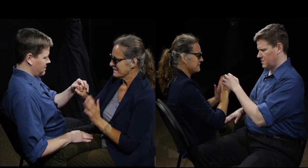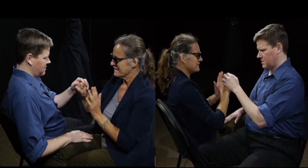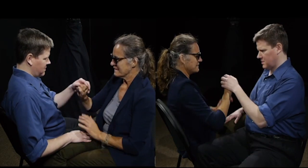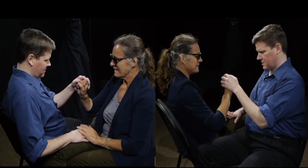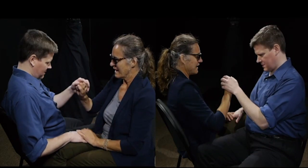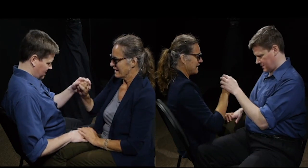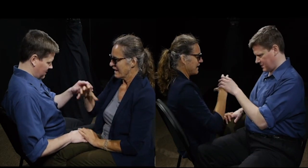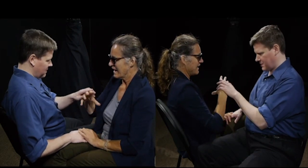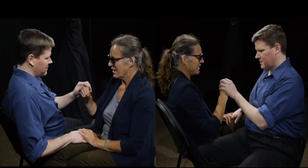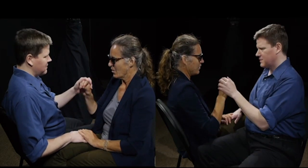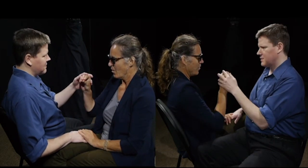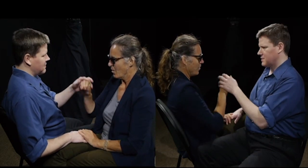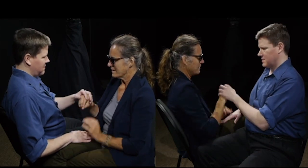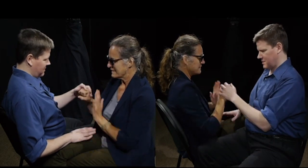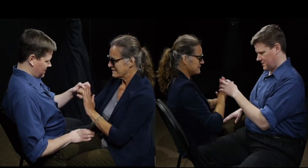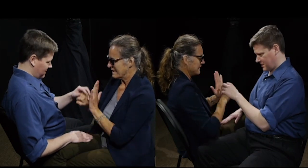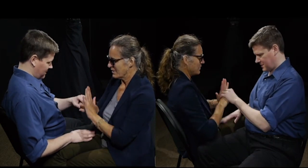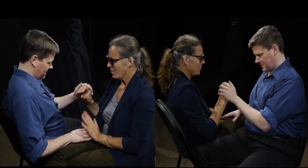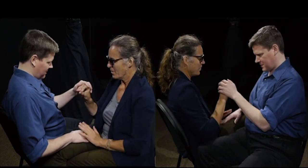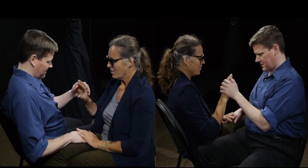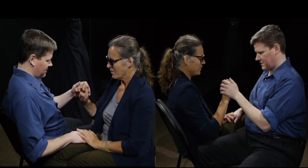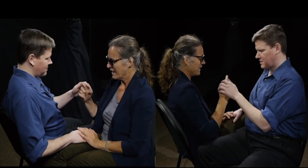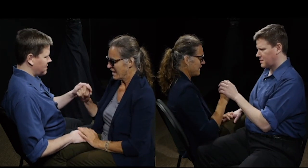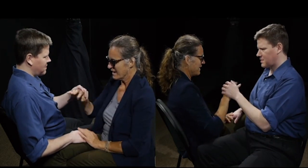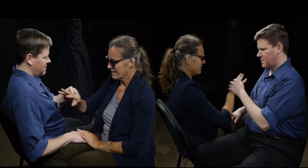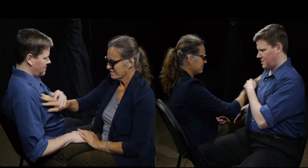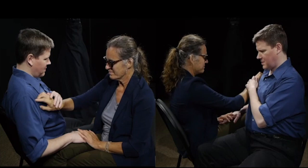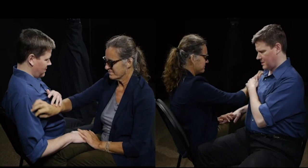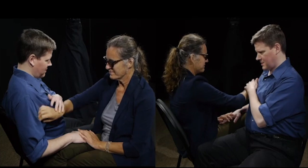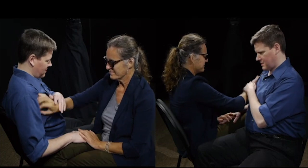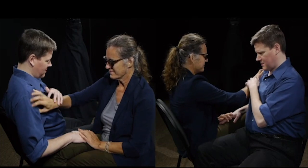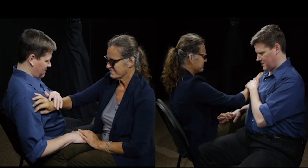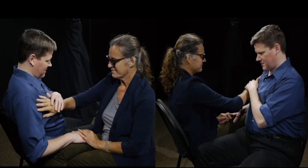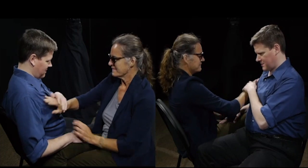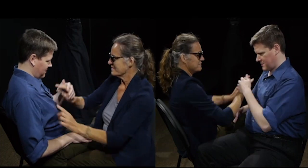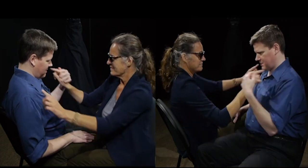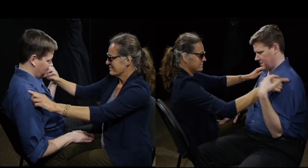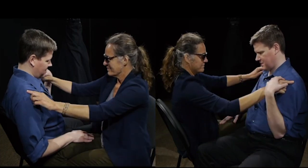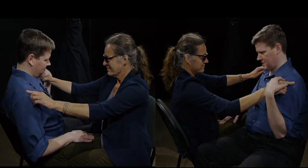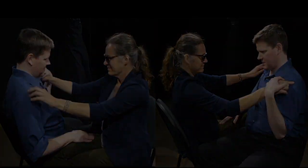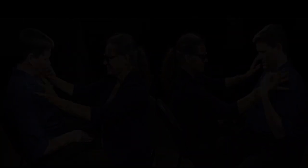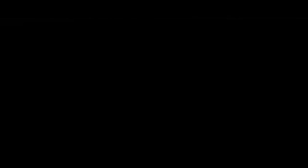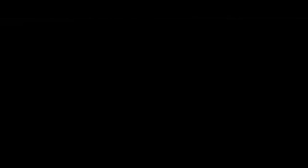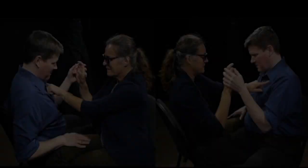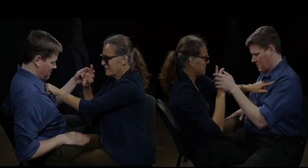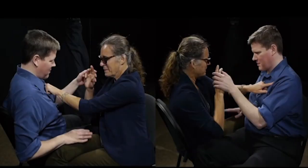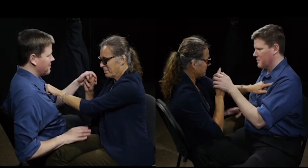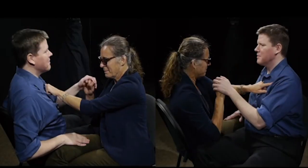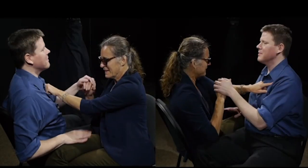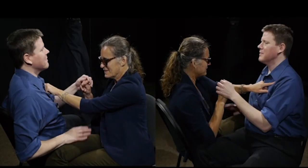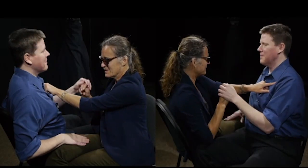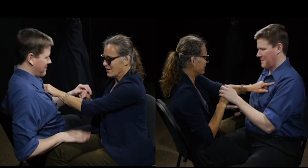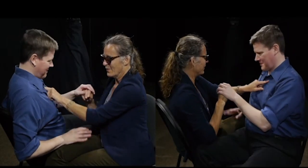for the Pacific Northwest hub. I'd also like to acknowledge the many members of the Minnesota and Pacific Northwest